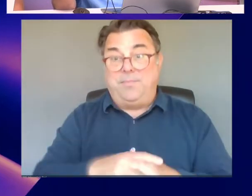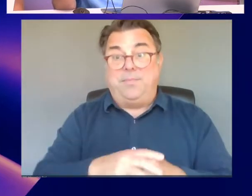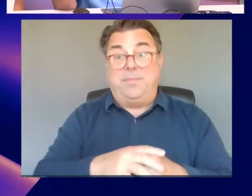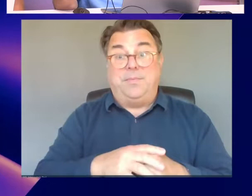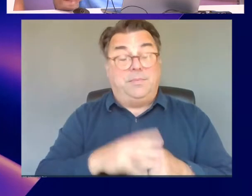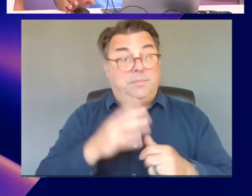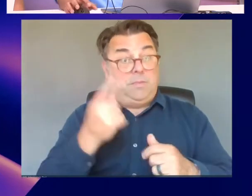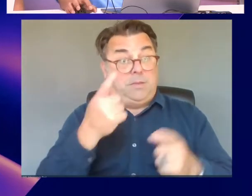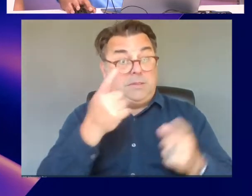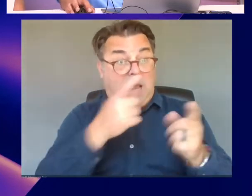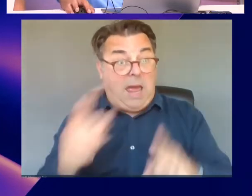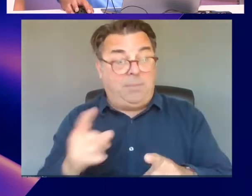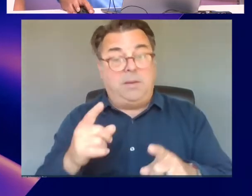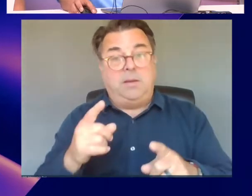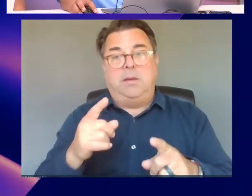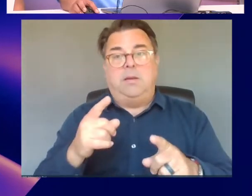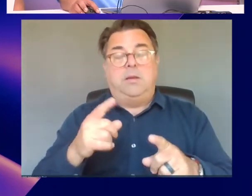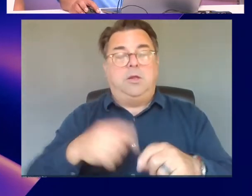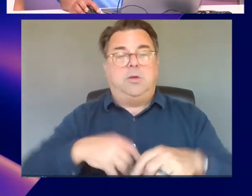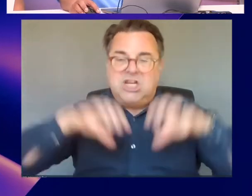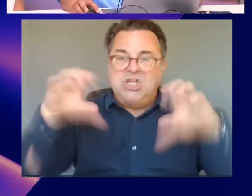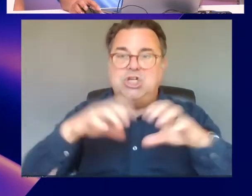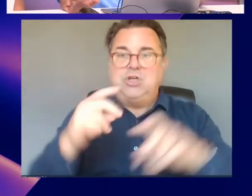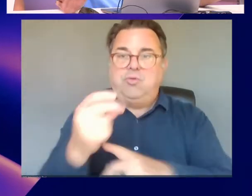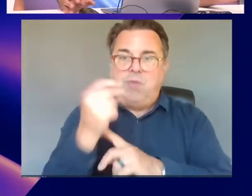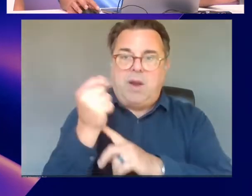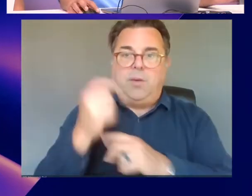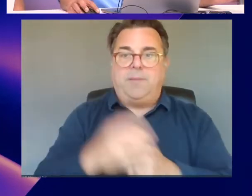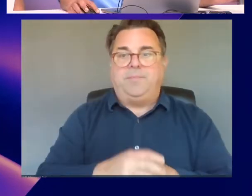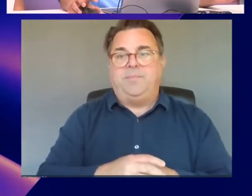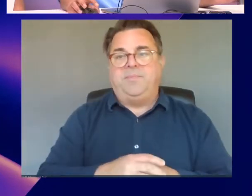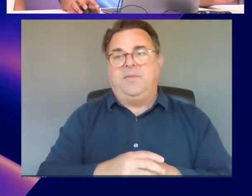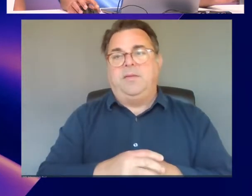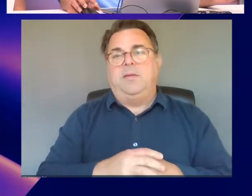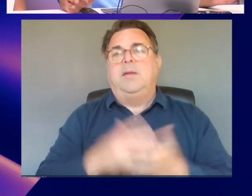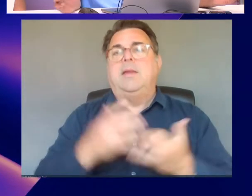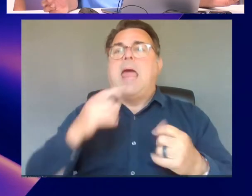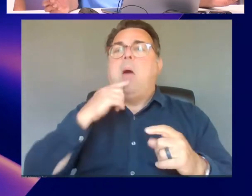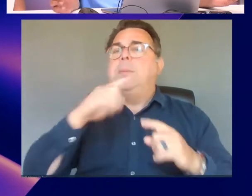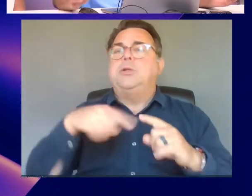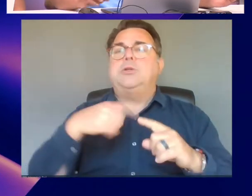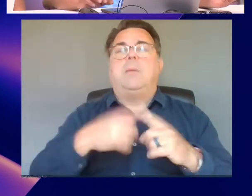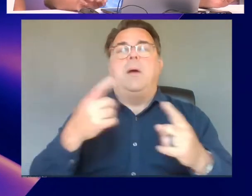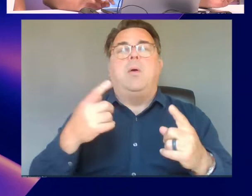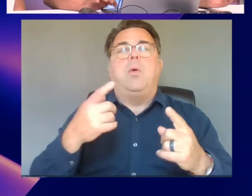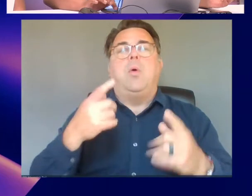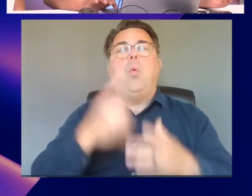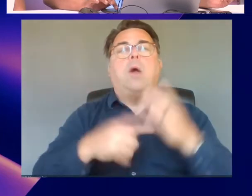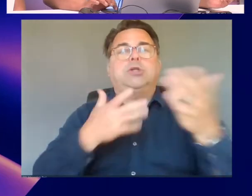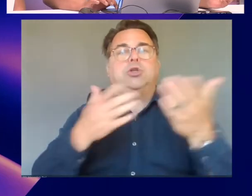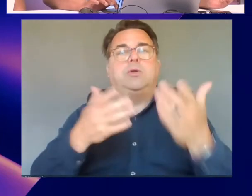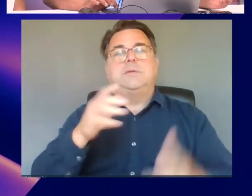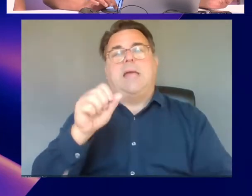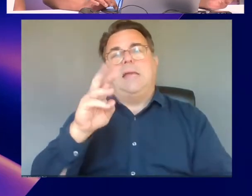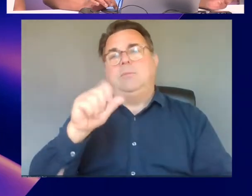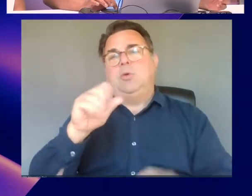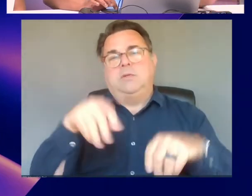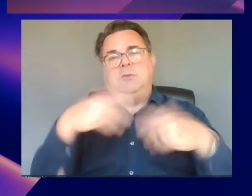you can take action on it then and there. So now I'm going to talk about what services we have here, right?